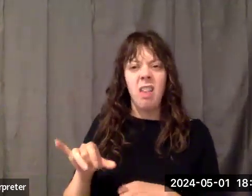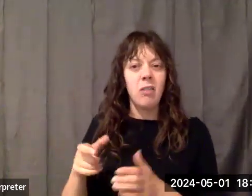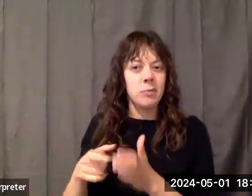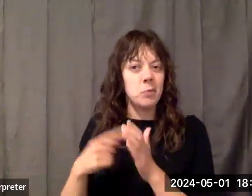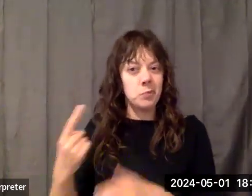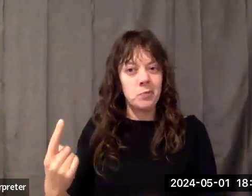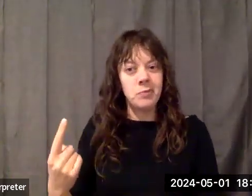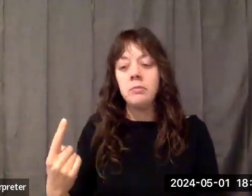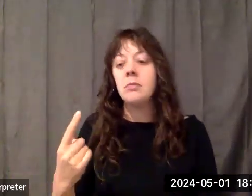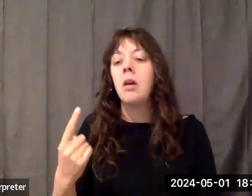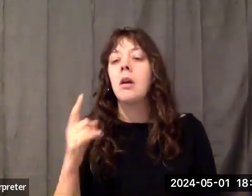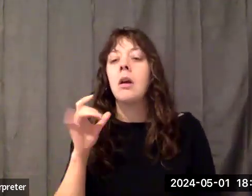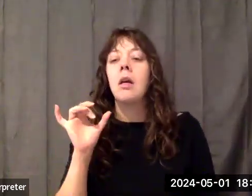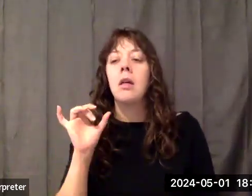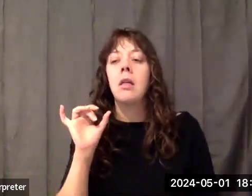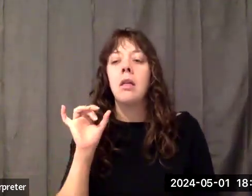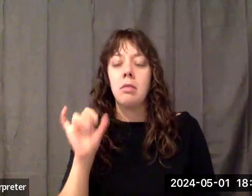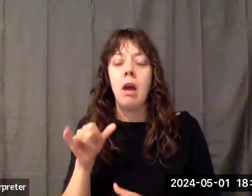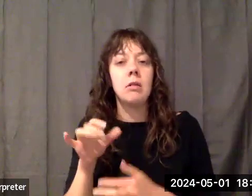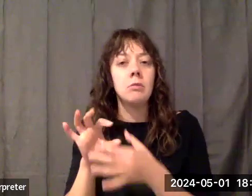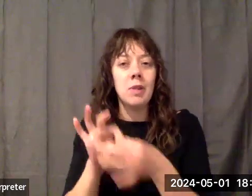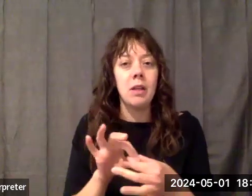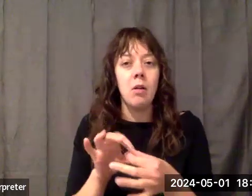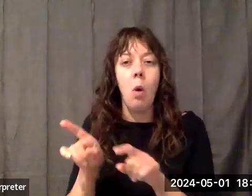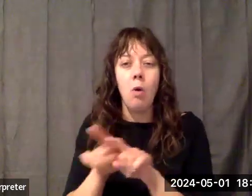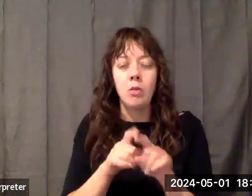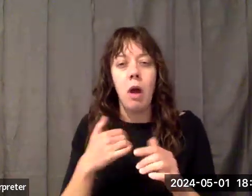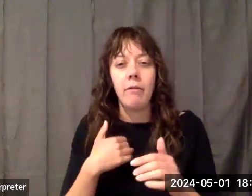ethnic minorities, people